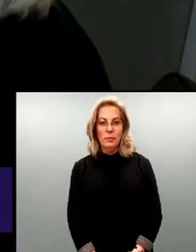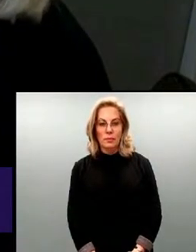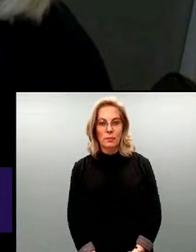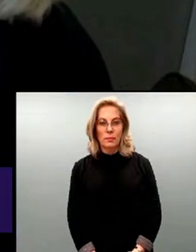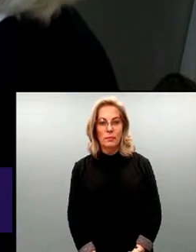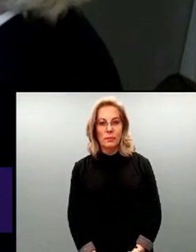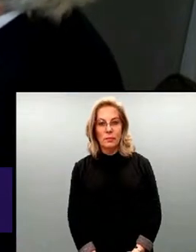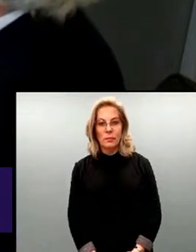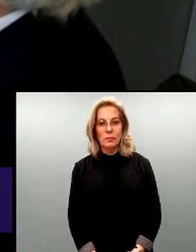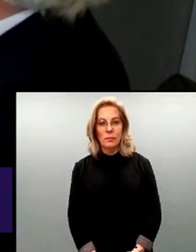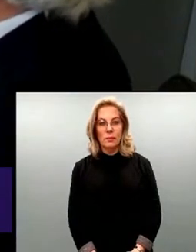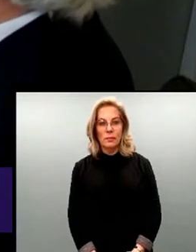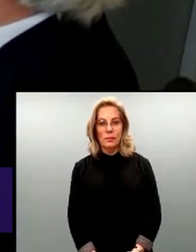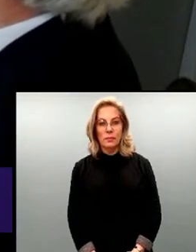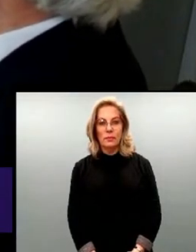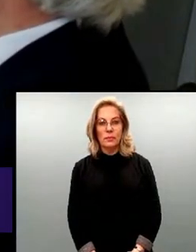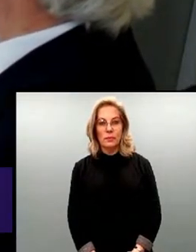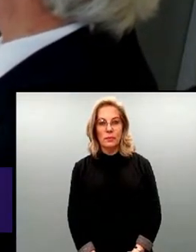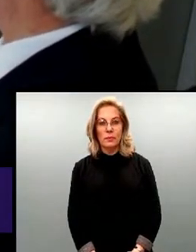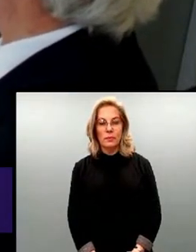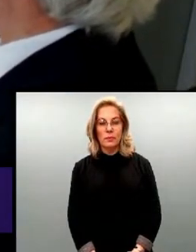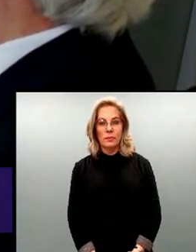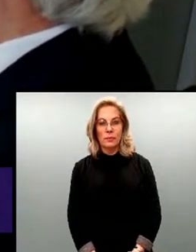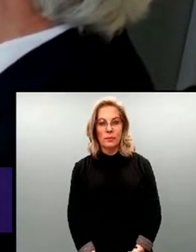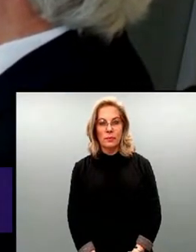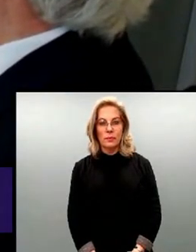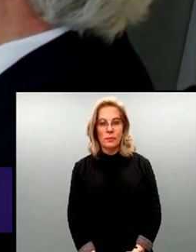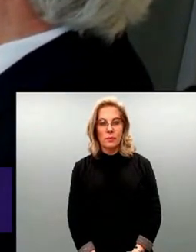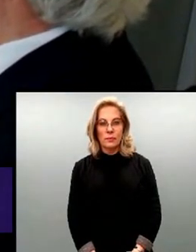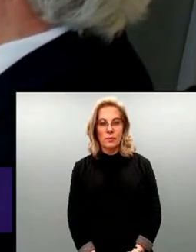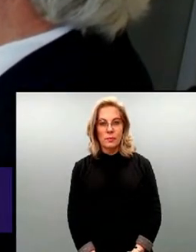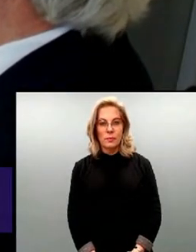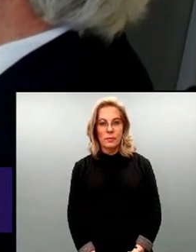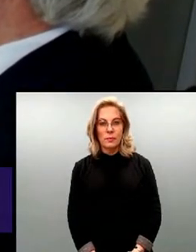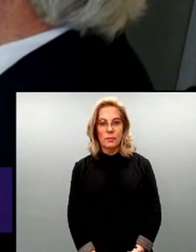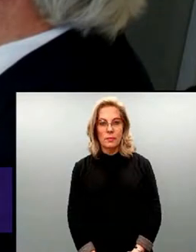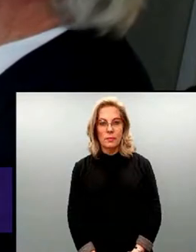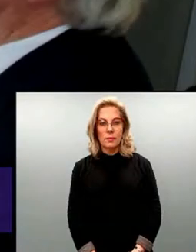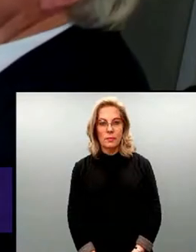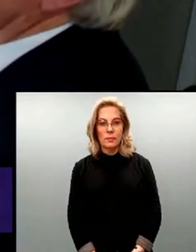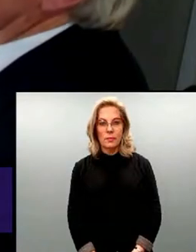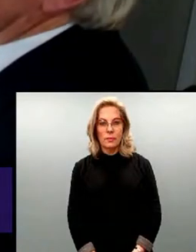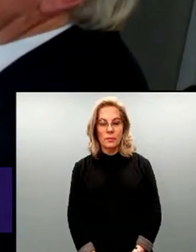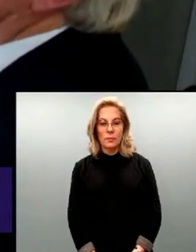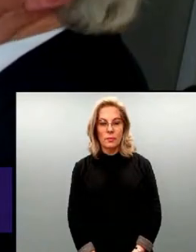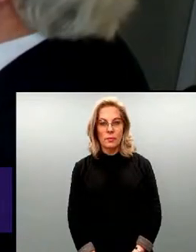explain what's going to happen, if you are on remand, for example, what does that mean? And I provide a lot of examples to the person.